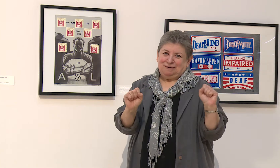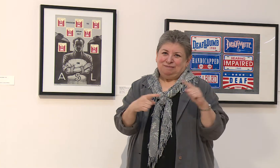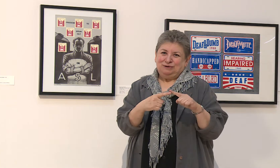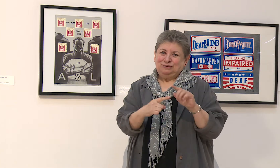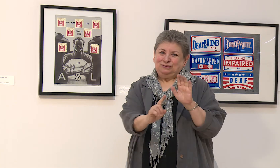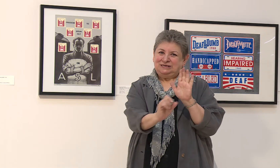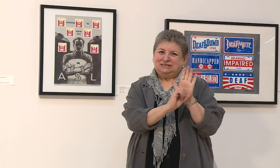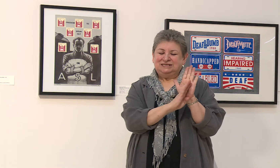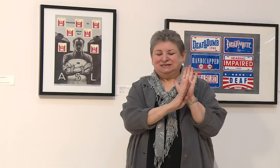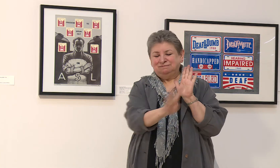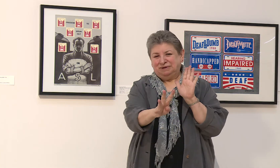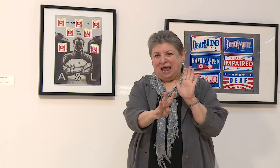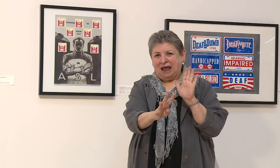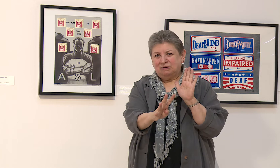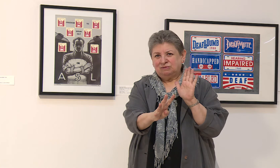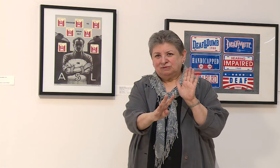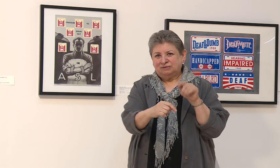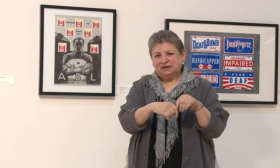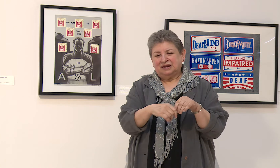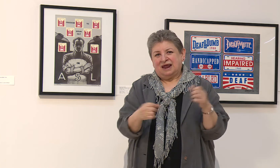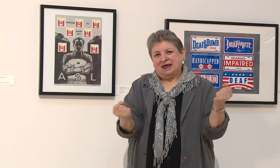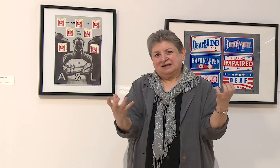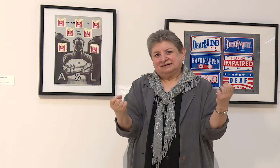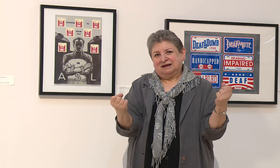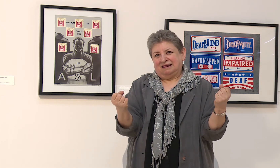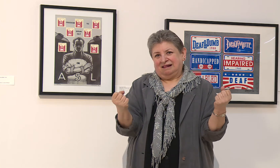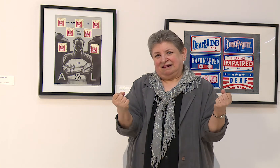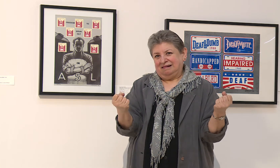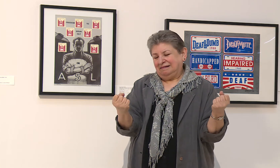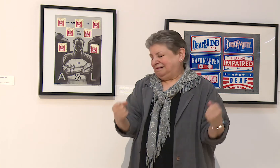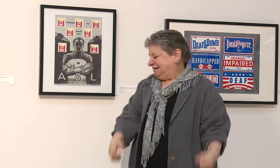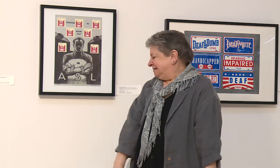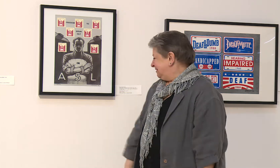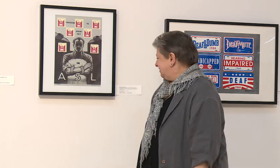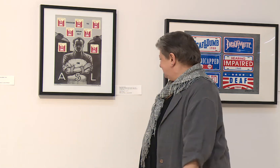This piece is called "Freedom to Speak Out in ASL."